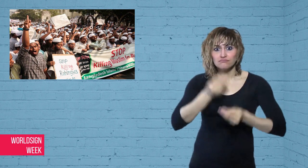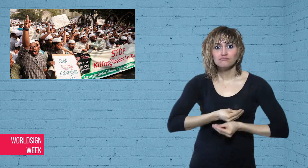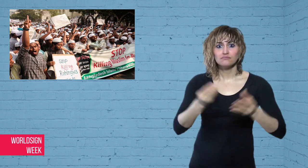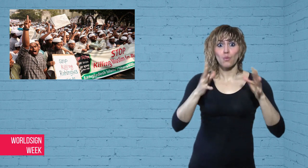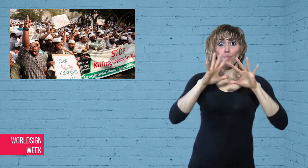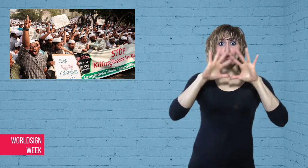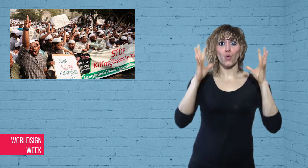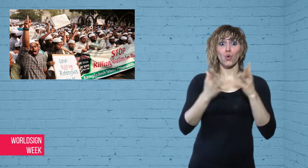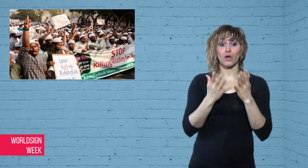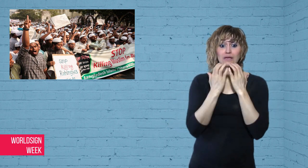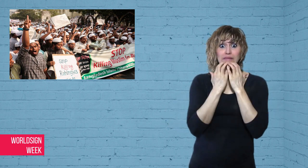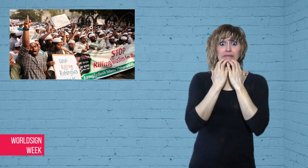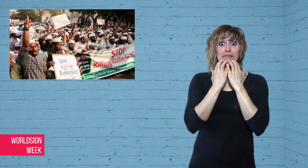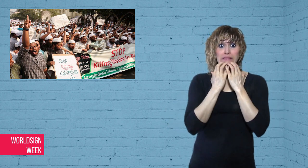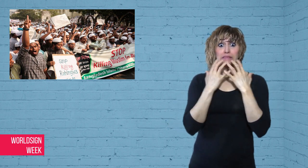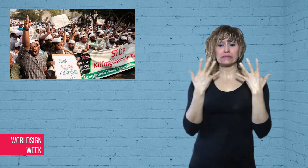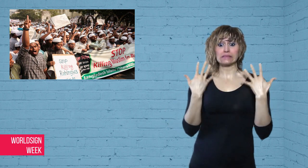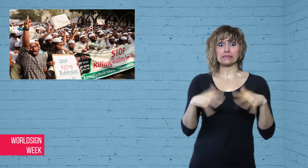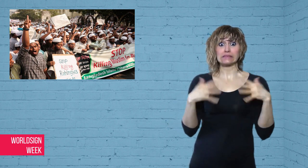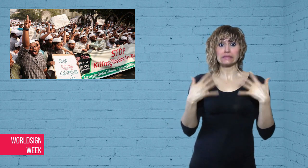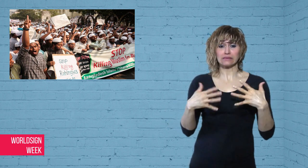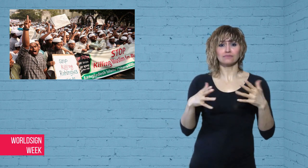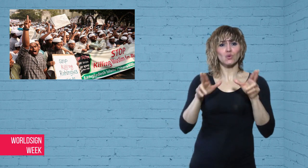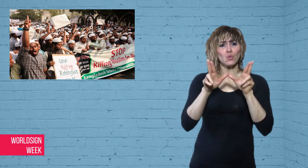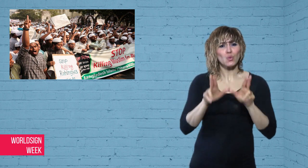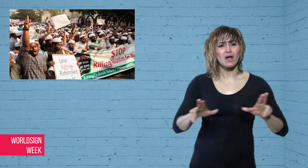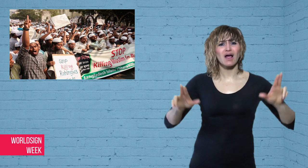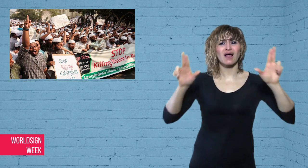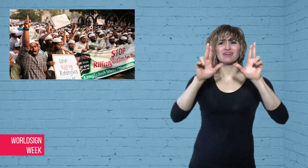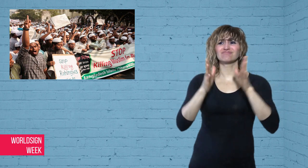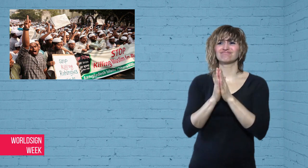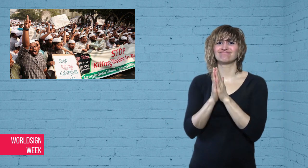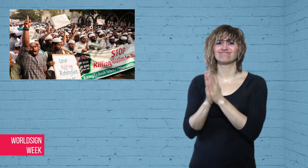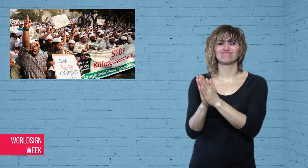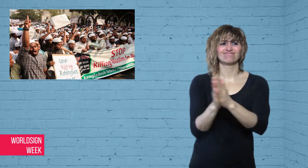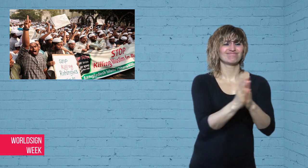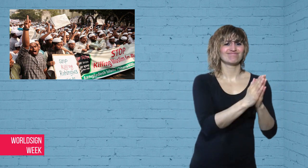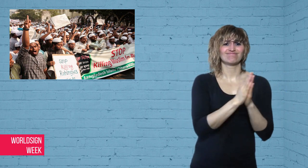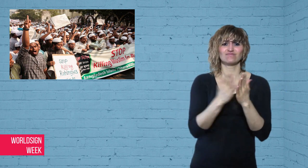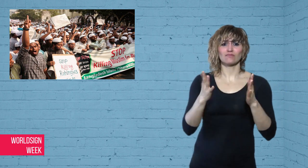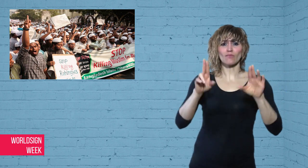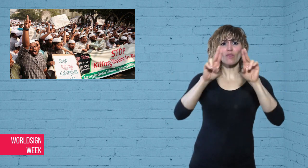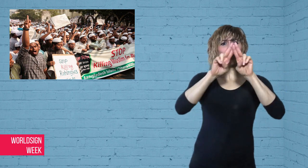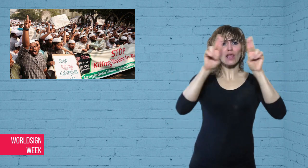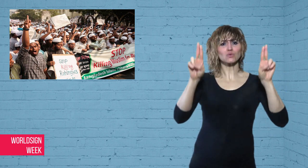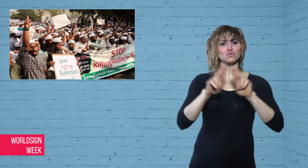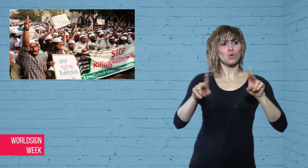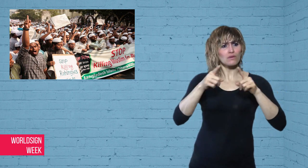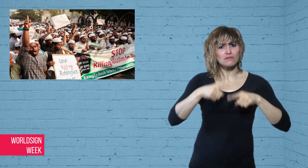UN is urging the international